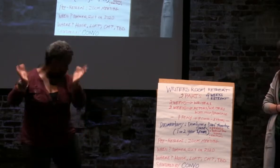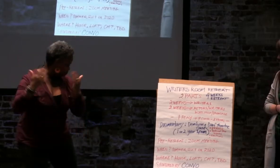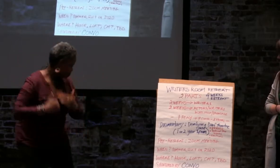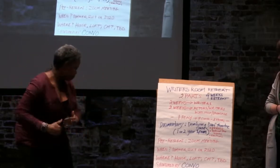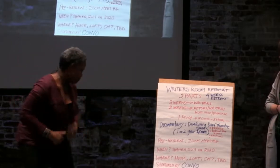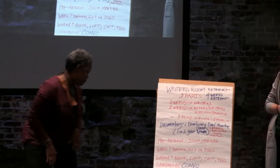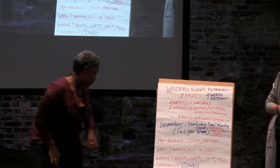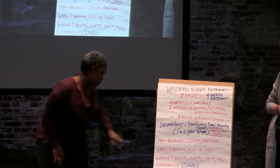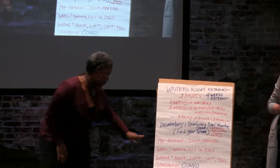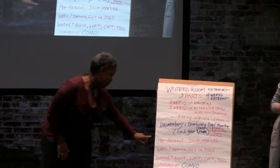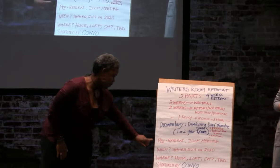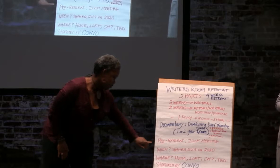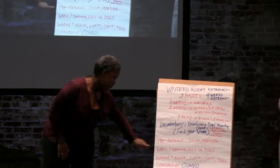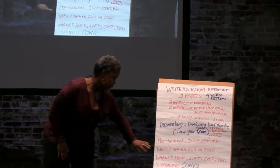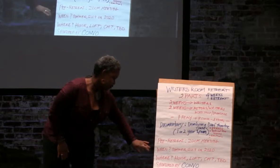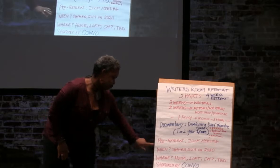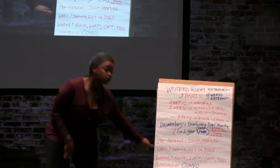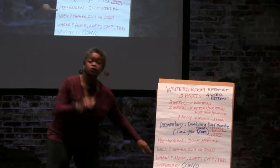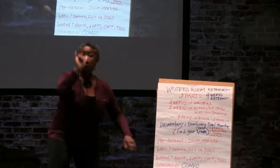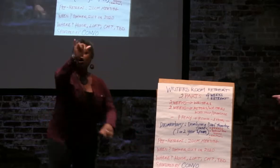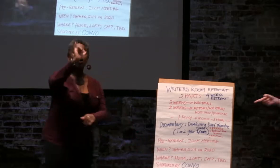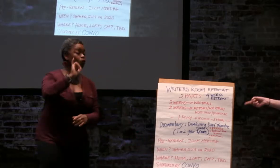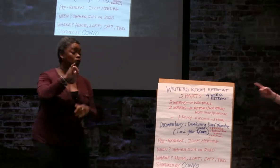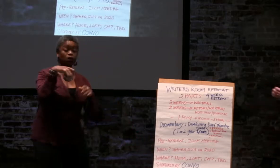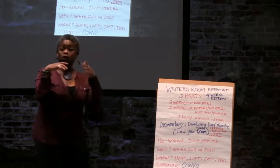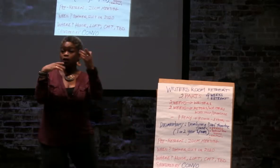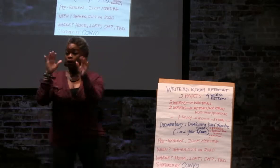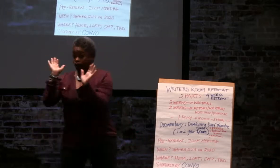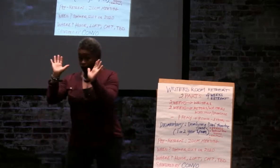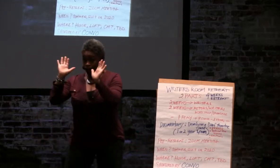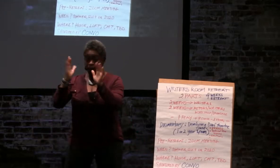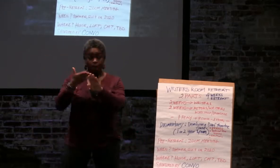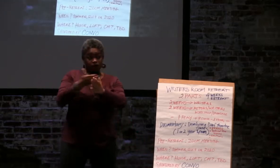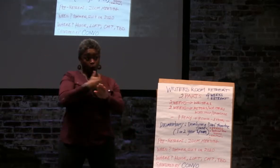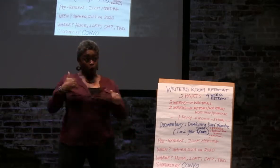Then the idea is to submit it for a fringe festival.